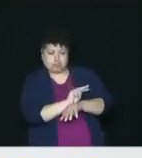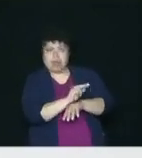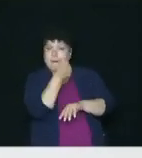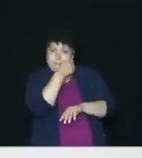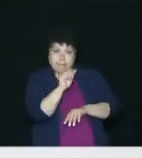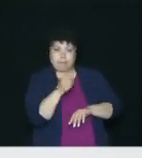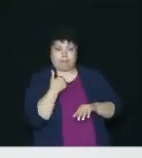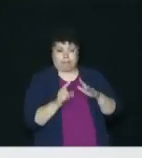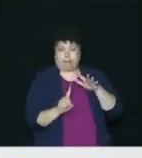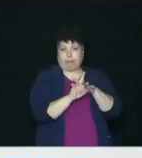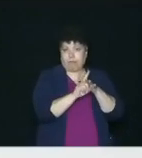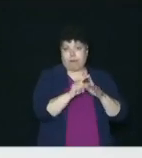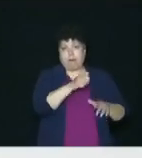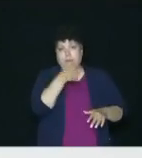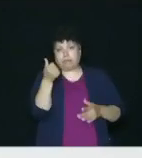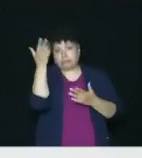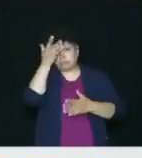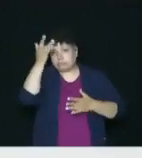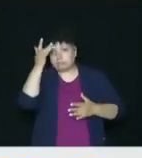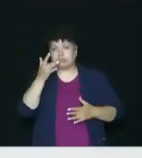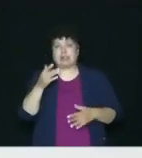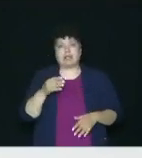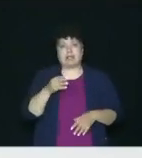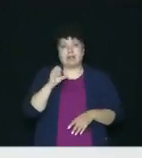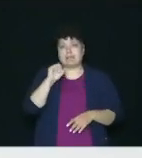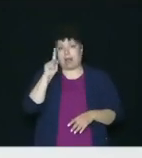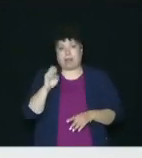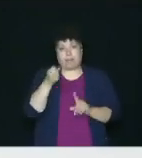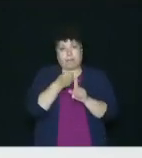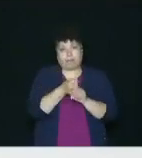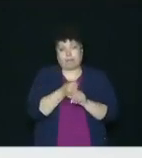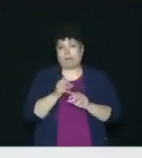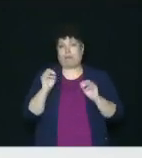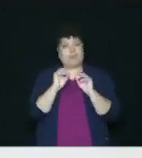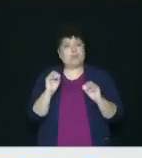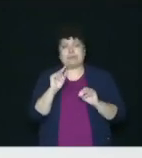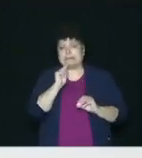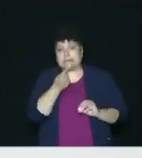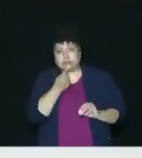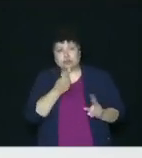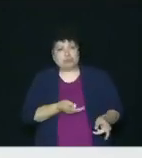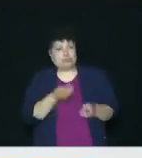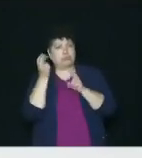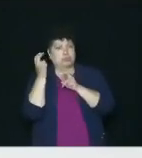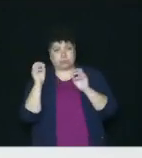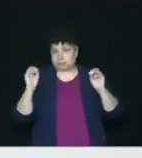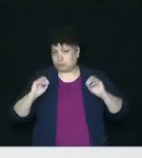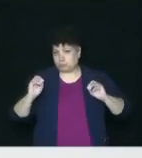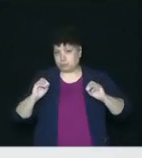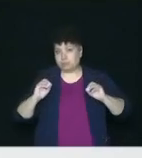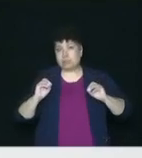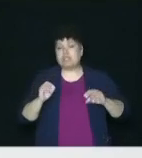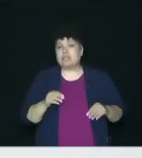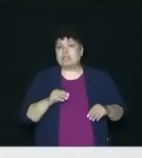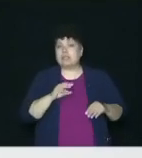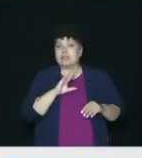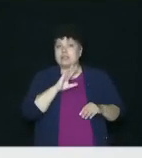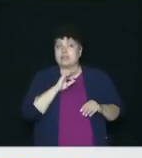OR THEY WERE TAKING PART RATHER,